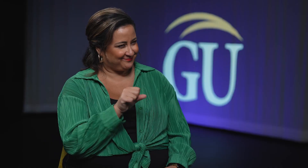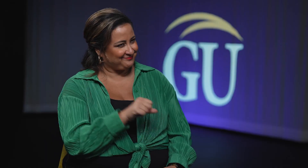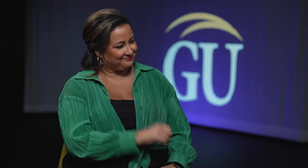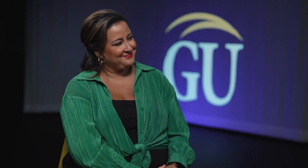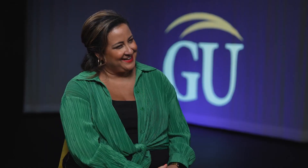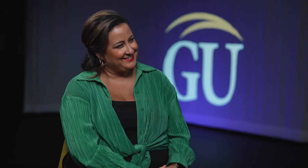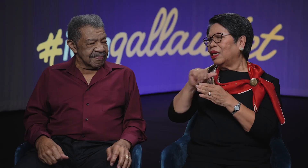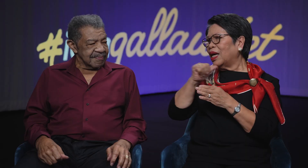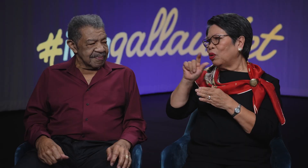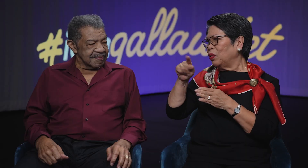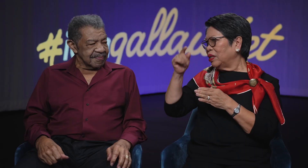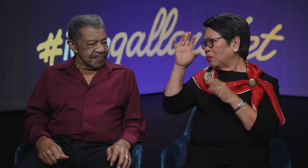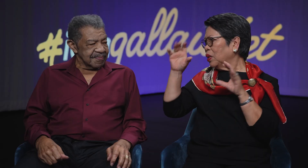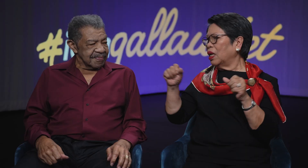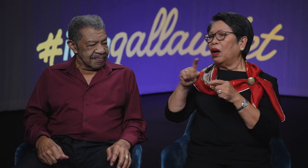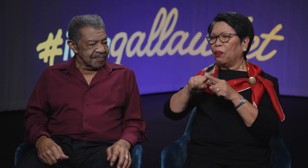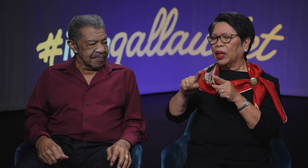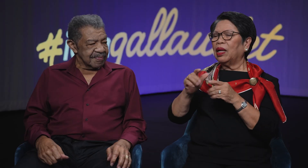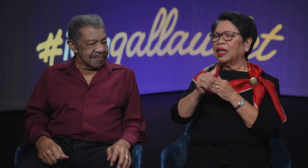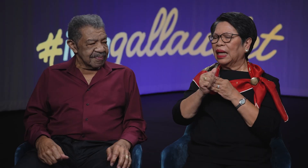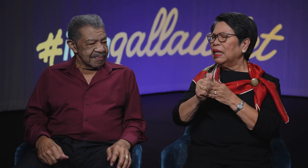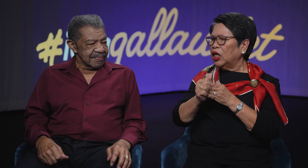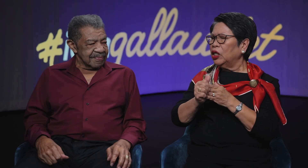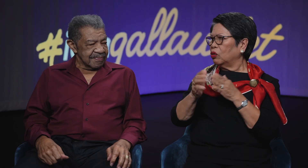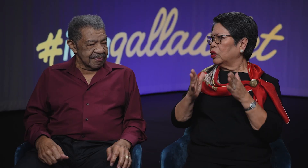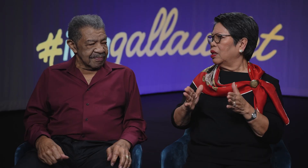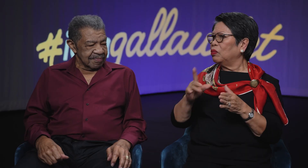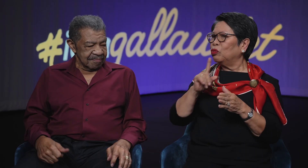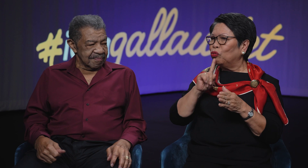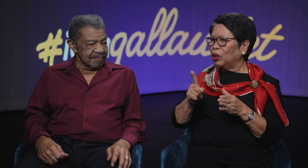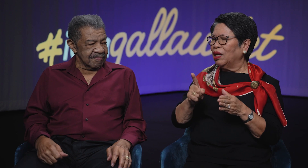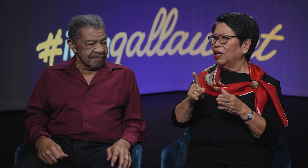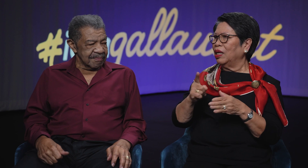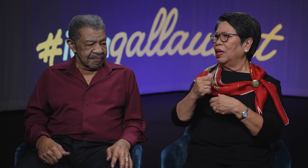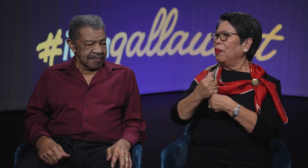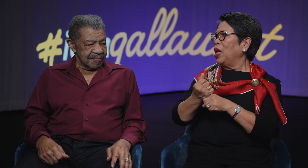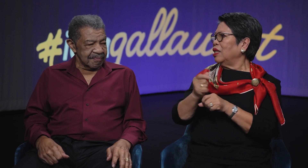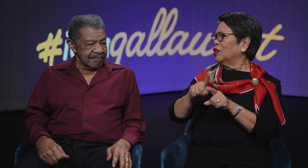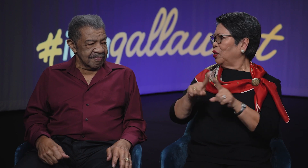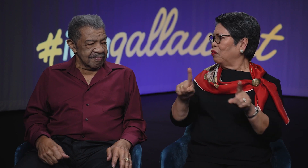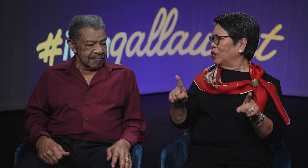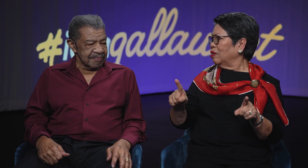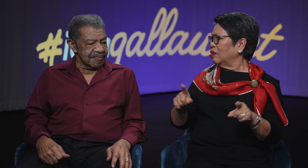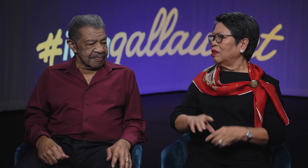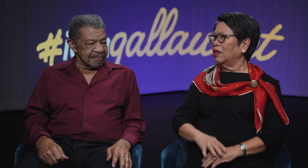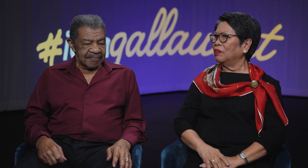Yes... …not just the president, but the leadership really makes a difference.